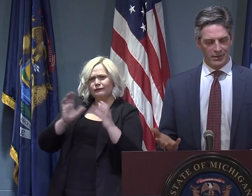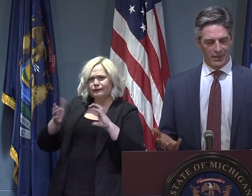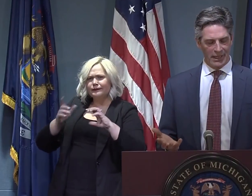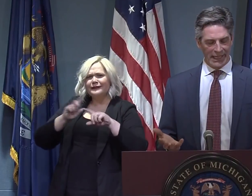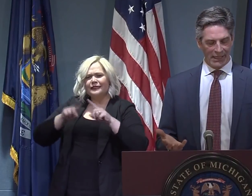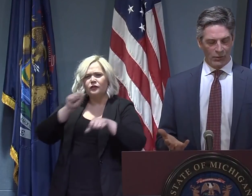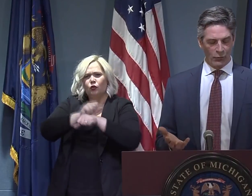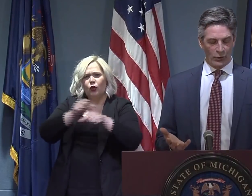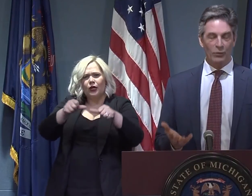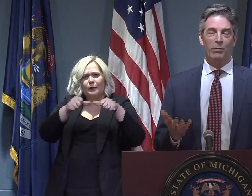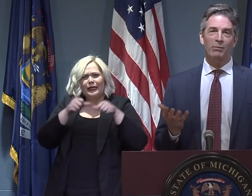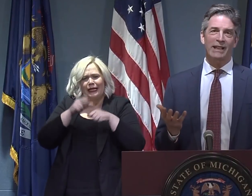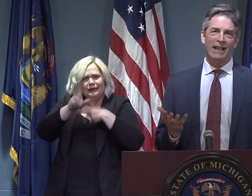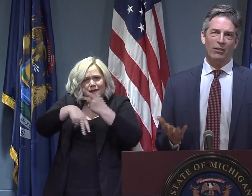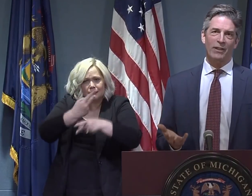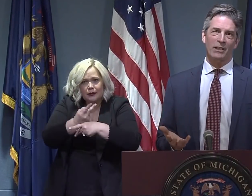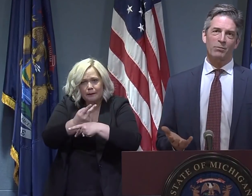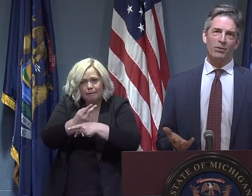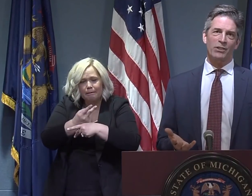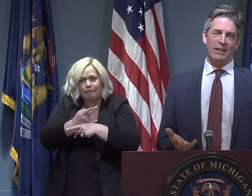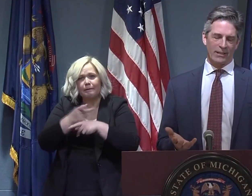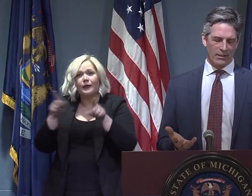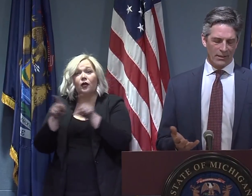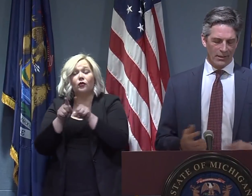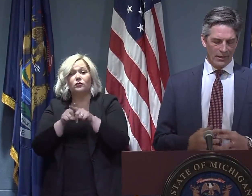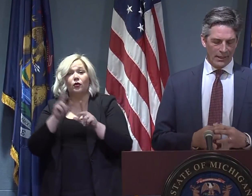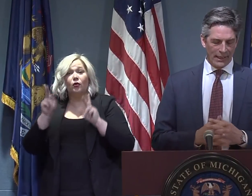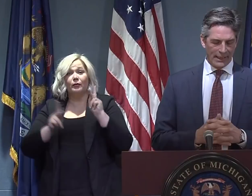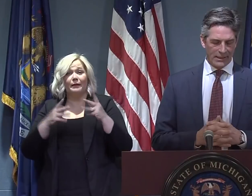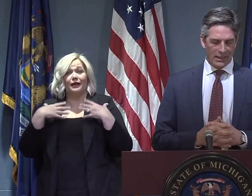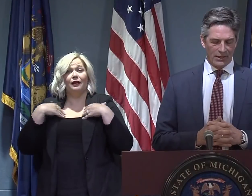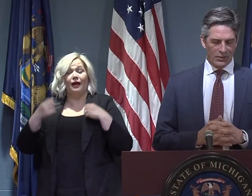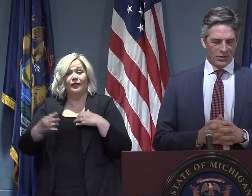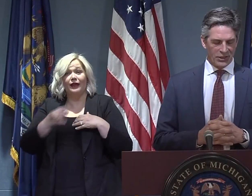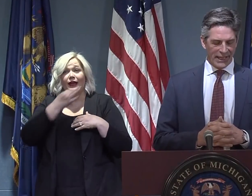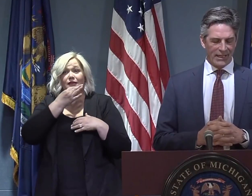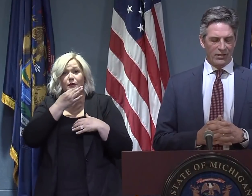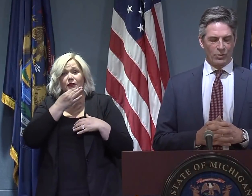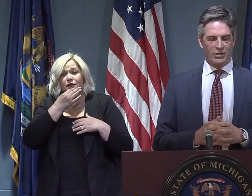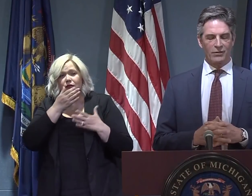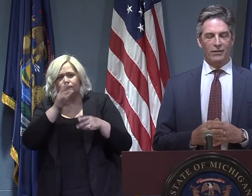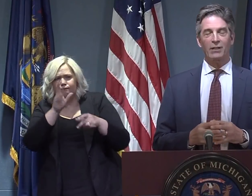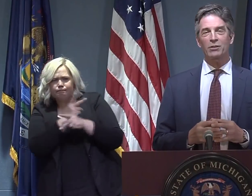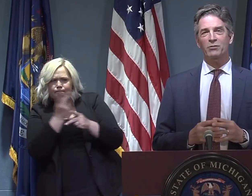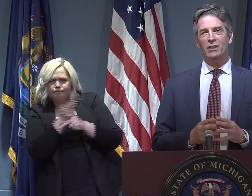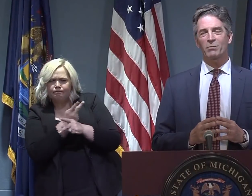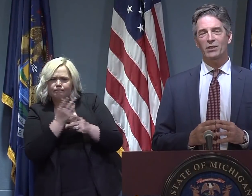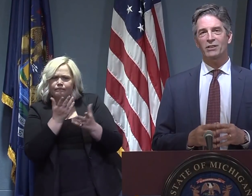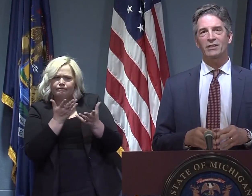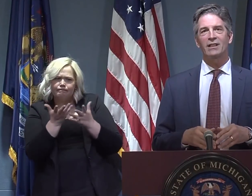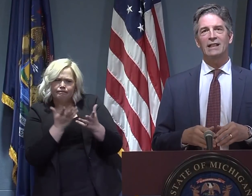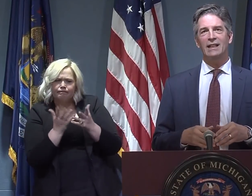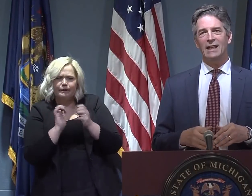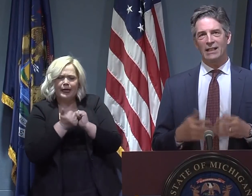OR IN A FACTORY, WE HAVE DIVIDE MICHIGAN'S LABOR FORCE ACROSS WORK PLACE TYPES. AND WE HAVE WORKED WITH PUBLIC